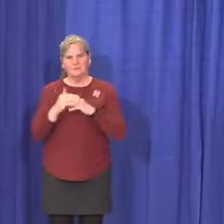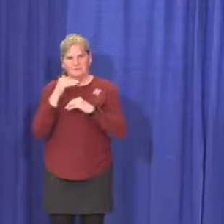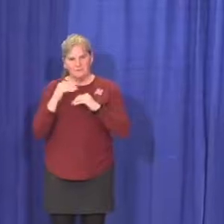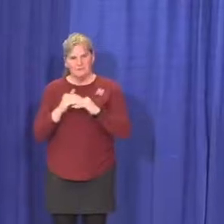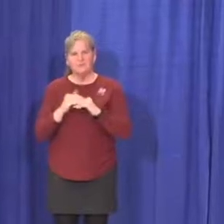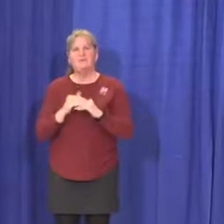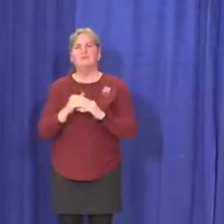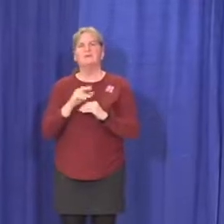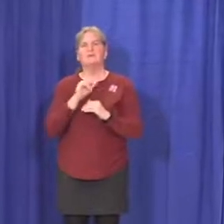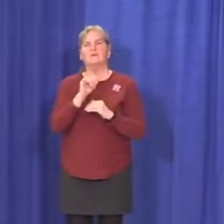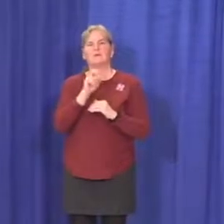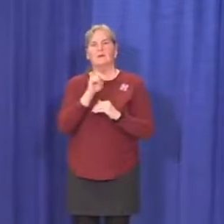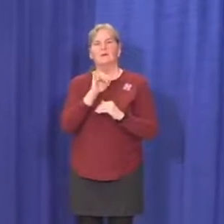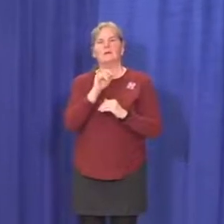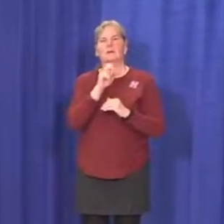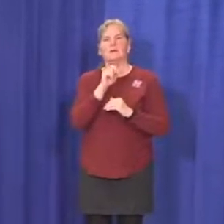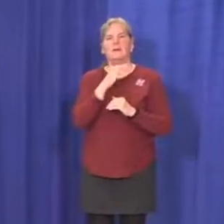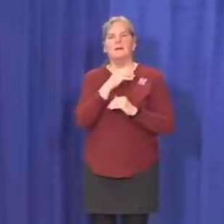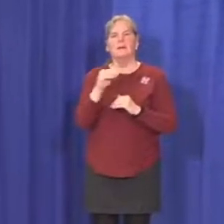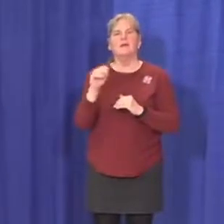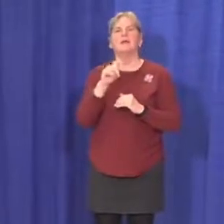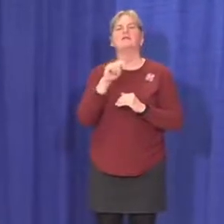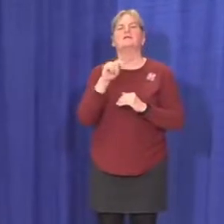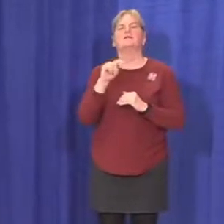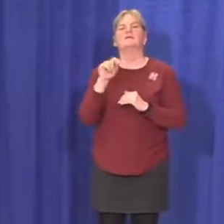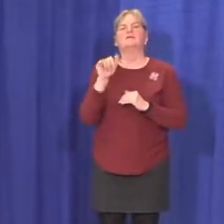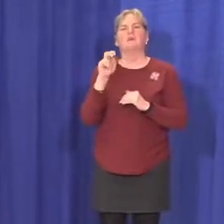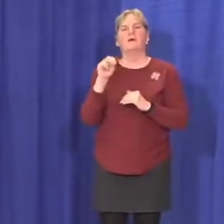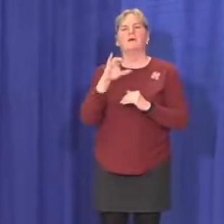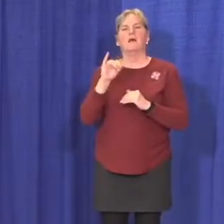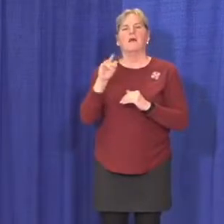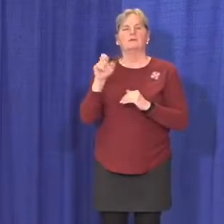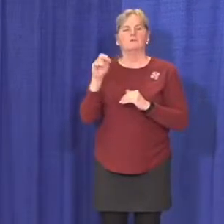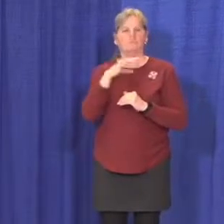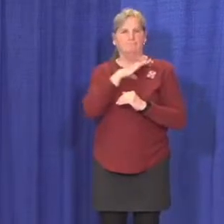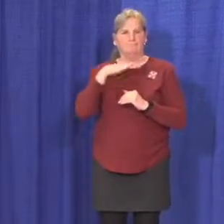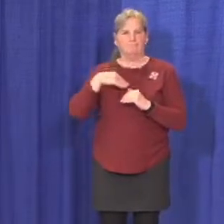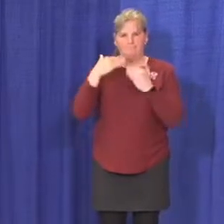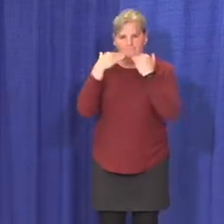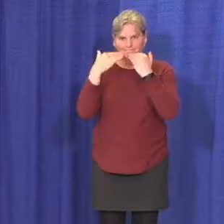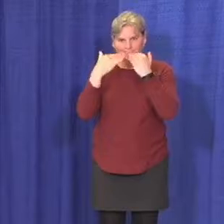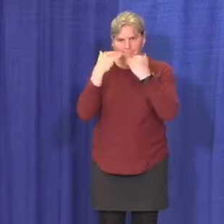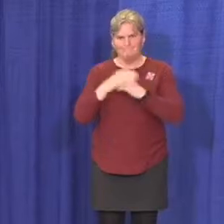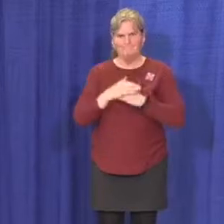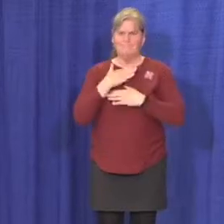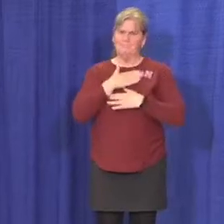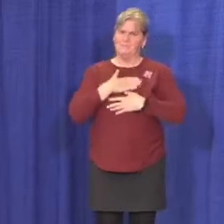traditional territory of the Kwanlin Dün and the Taa'an Kwächän Council.